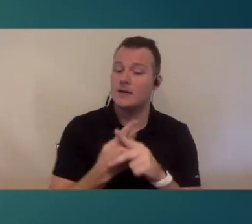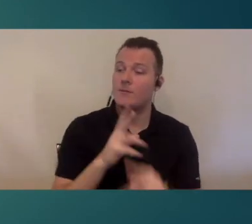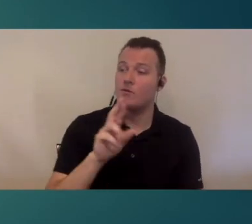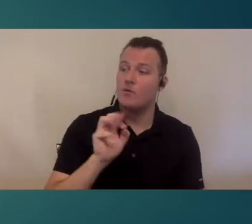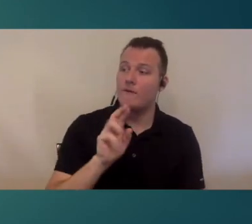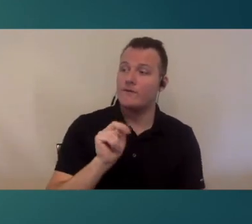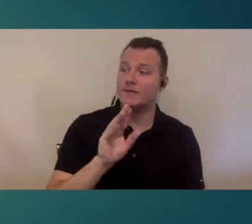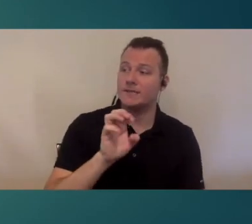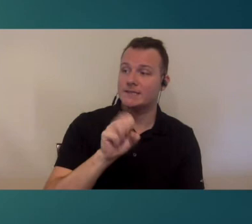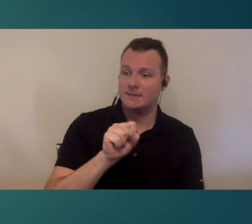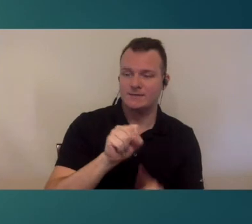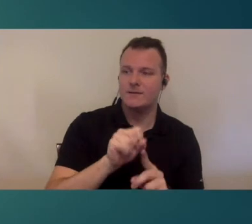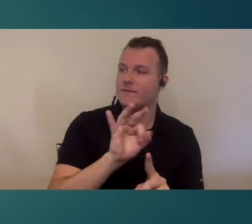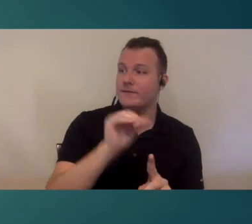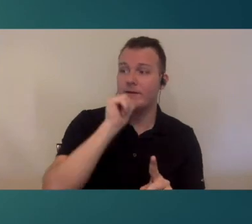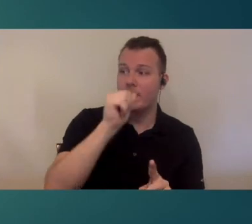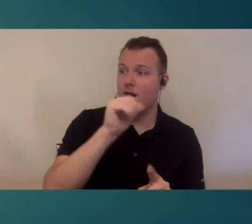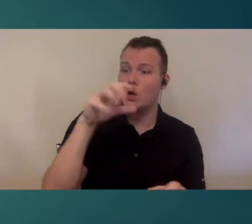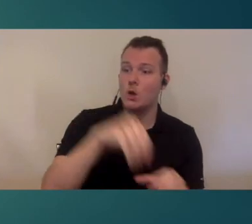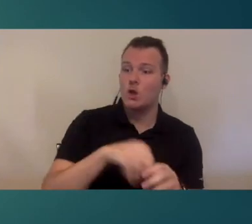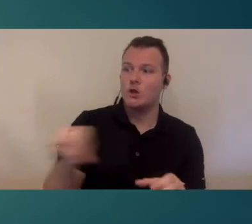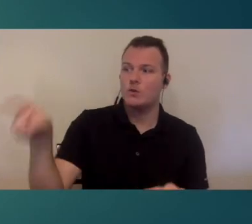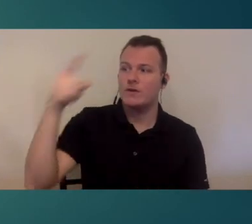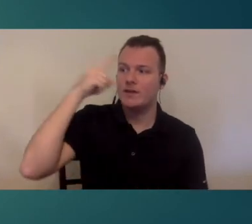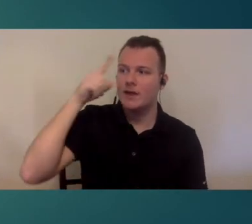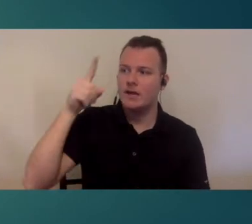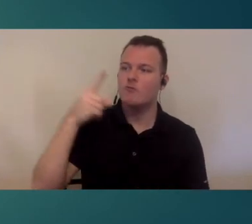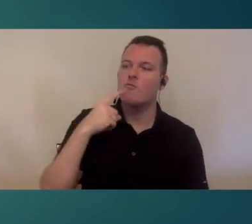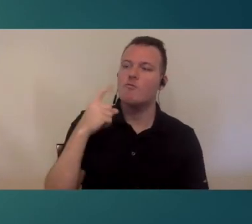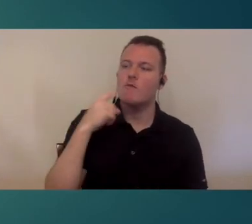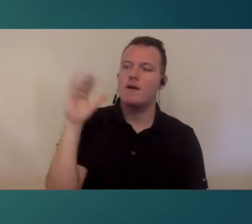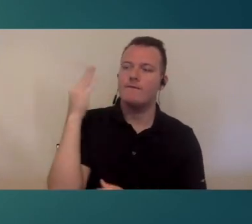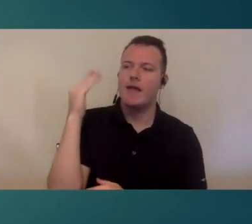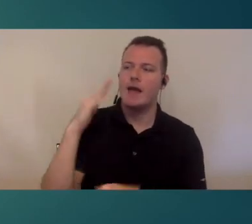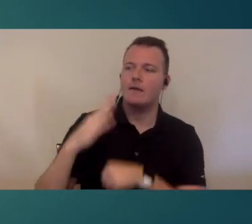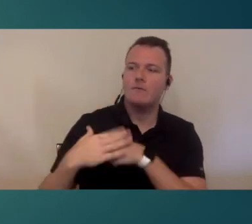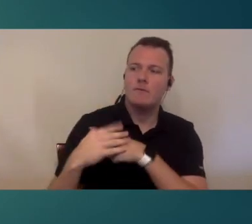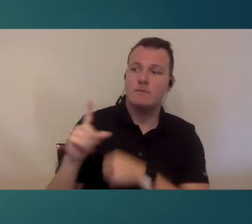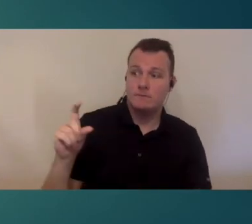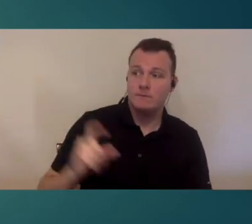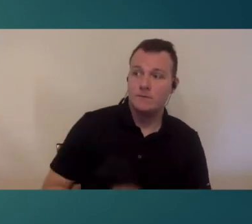references that if they are not included would be a red flag for you?